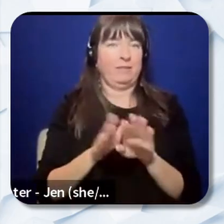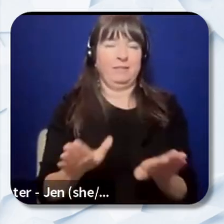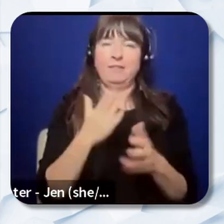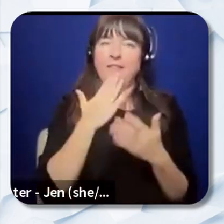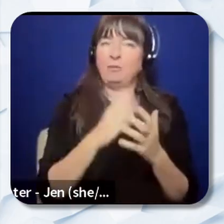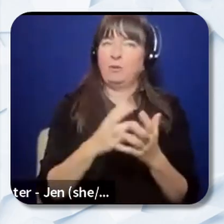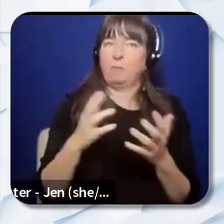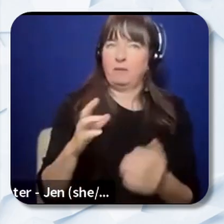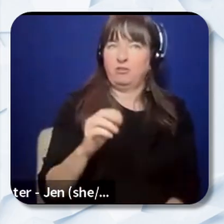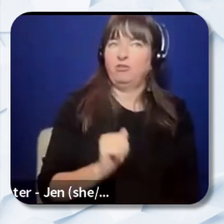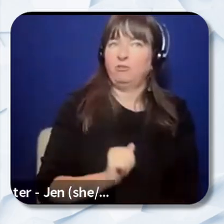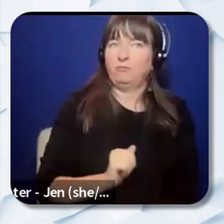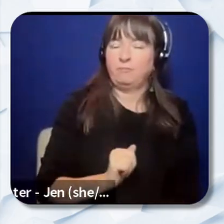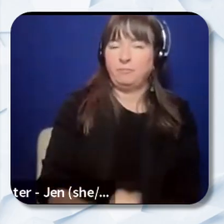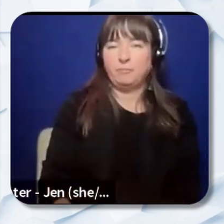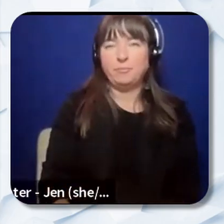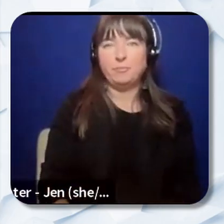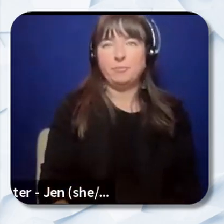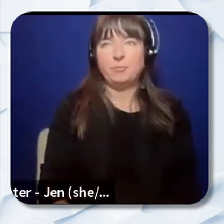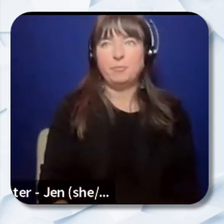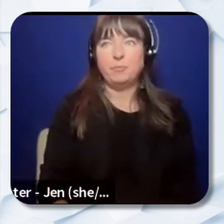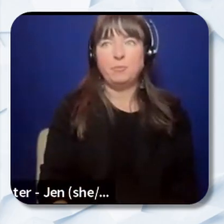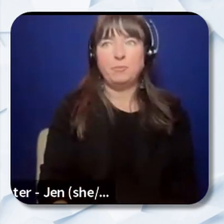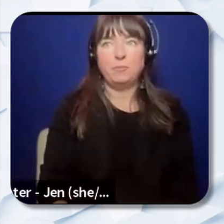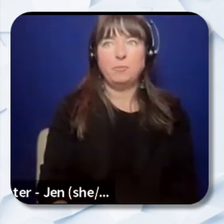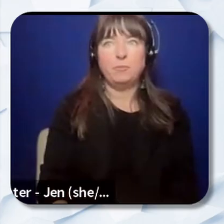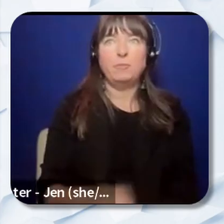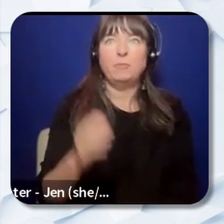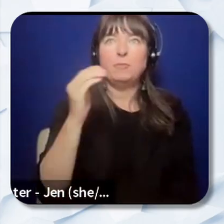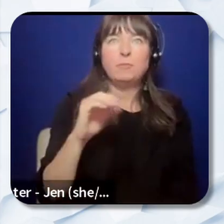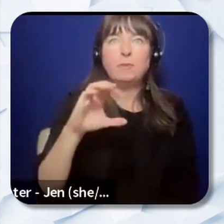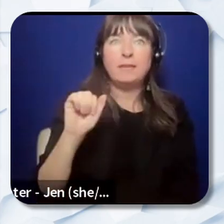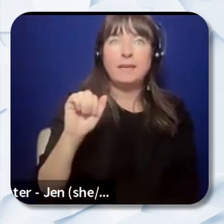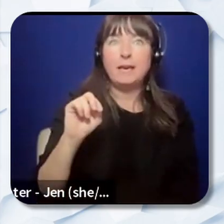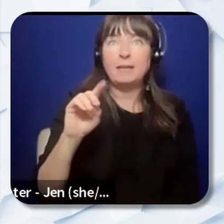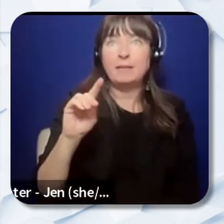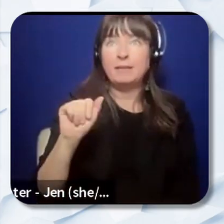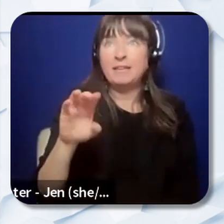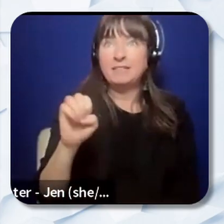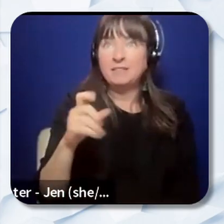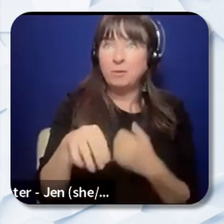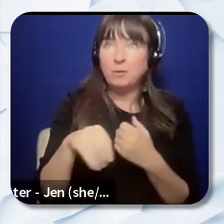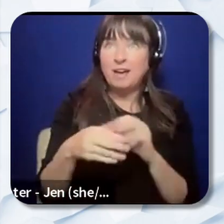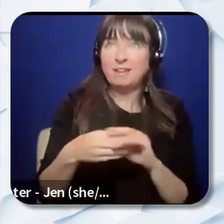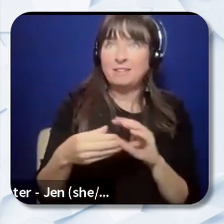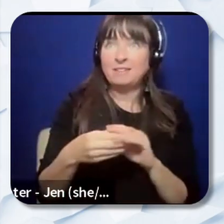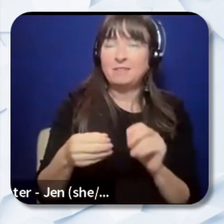Alycia. And then Candace did you want to add? Candace Manansala: I guess for my example just to